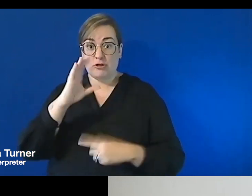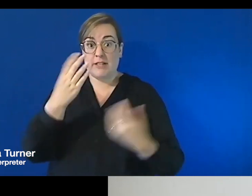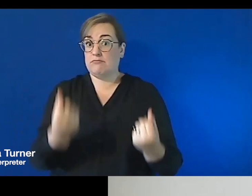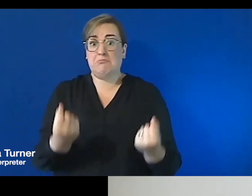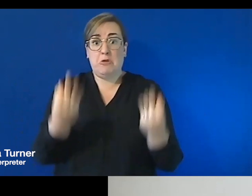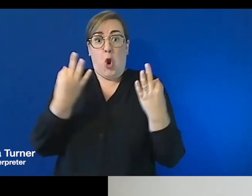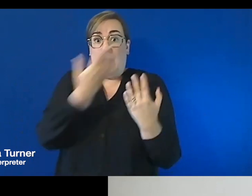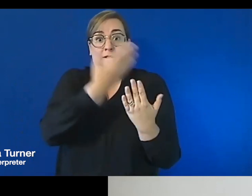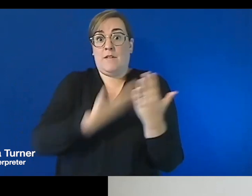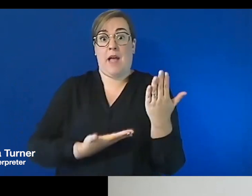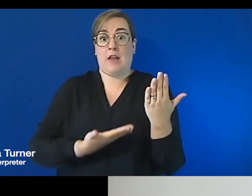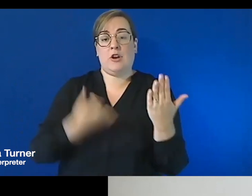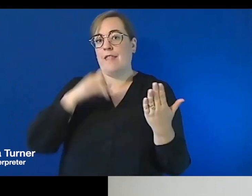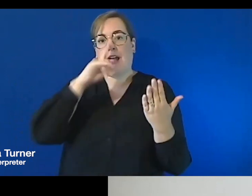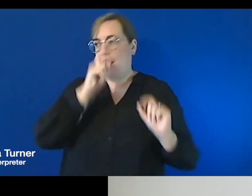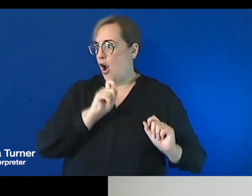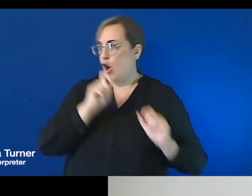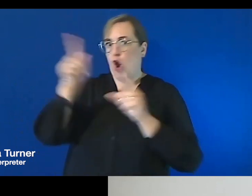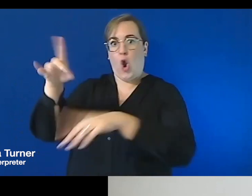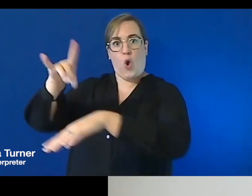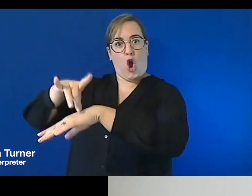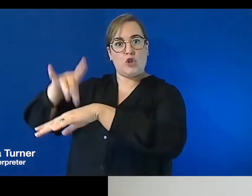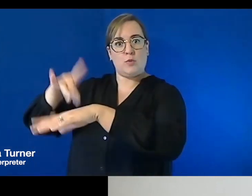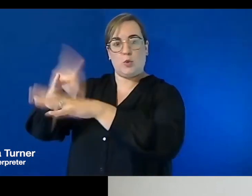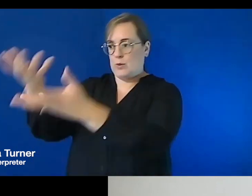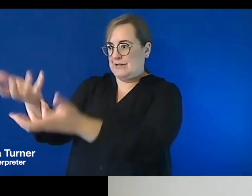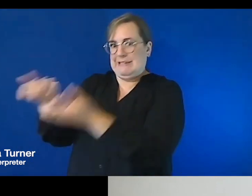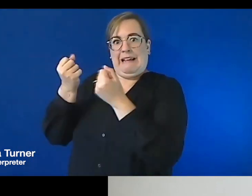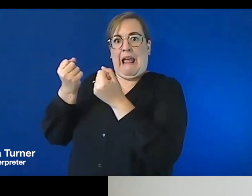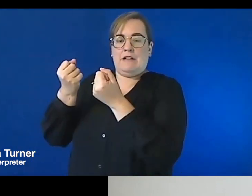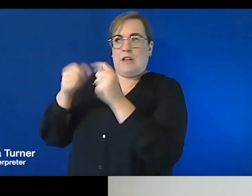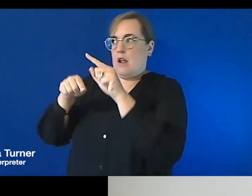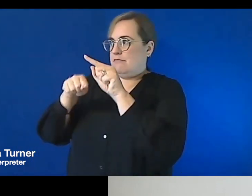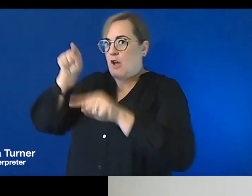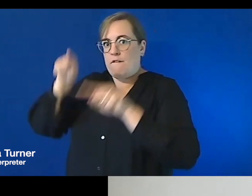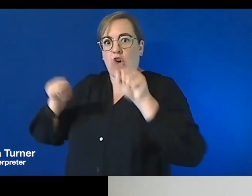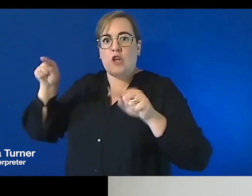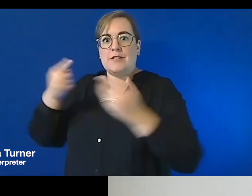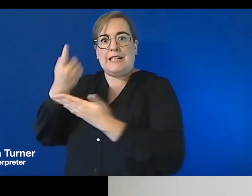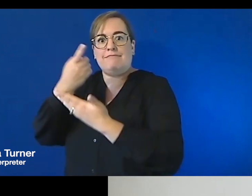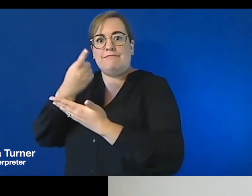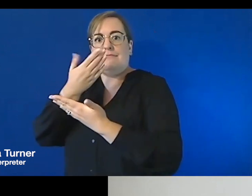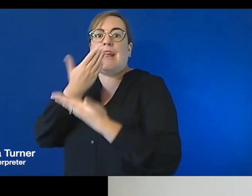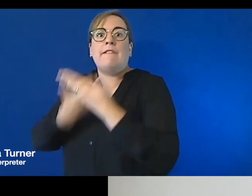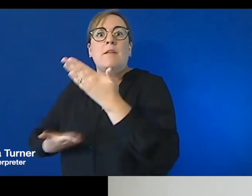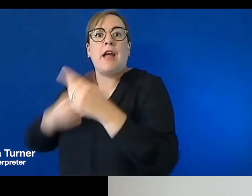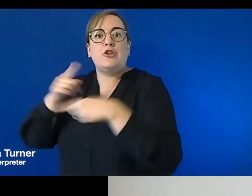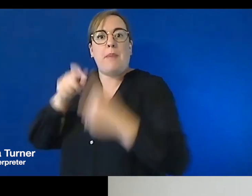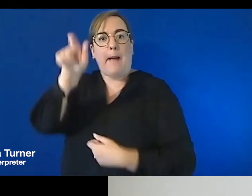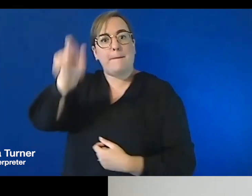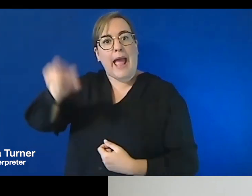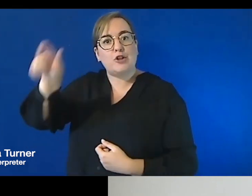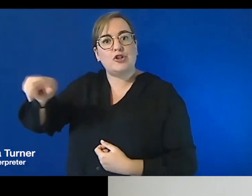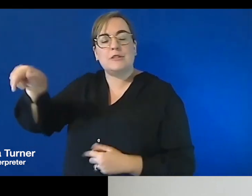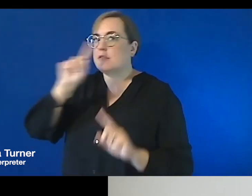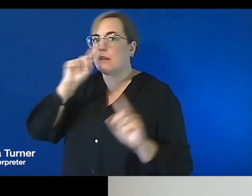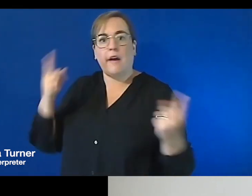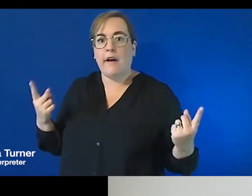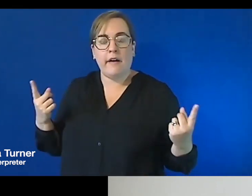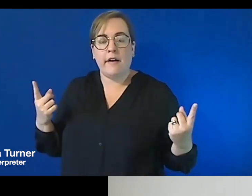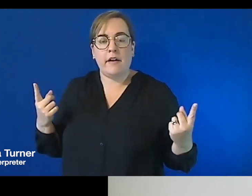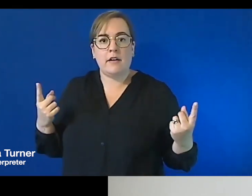to the hospital, to the diverse patterns of of the patients, so in most cases, I see solution in open